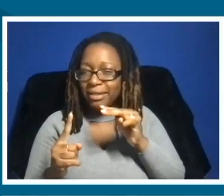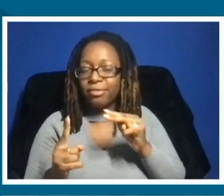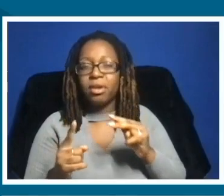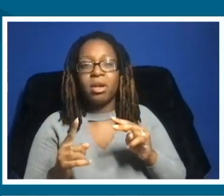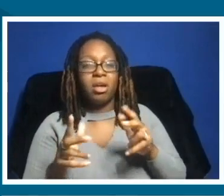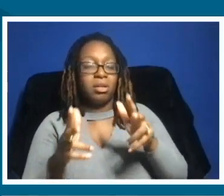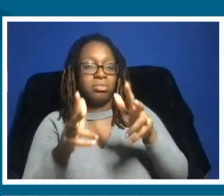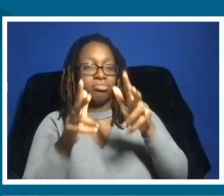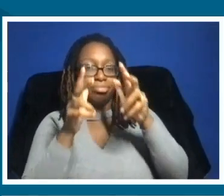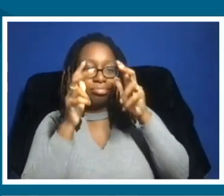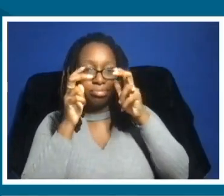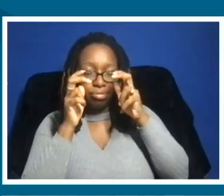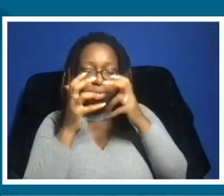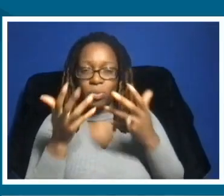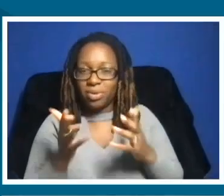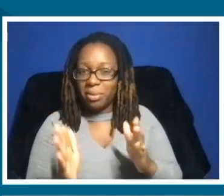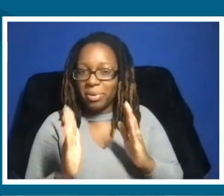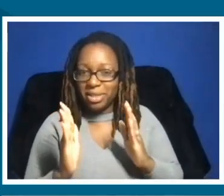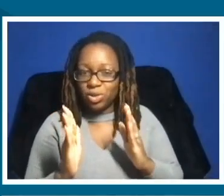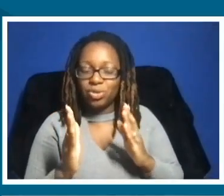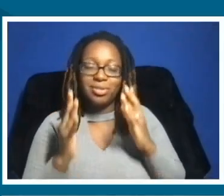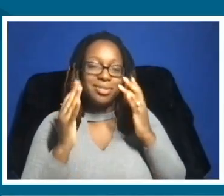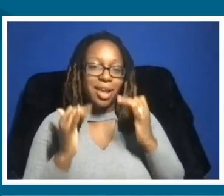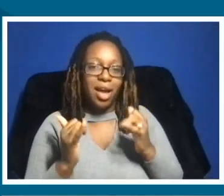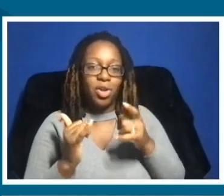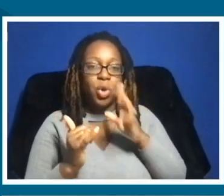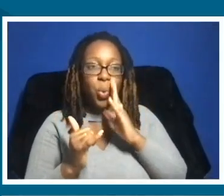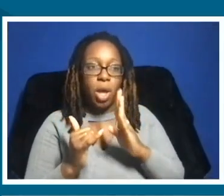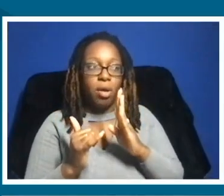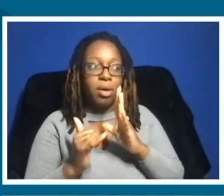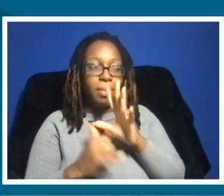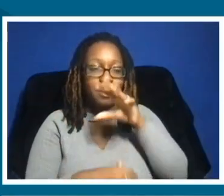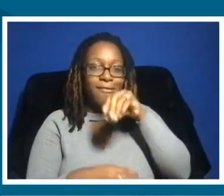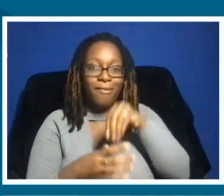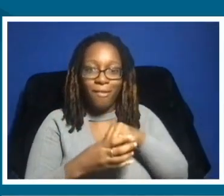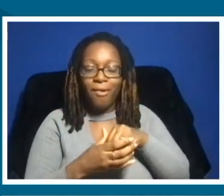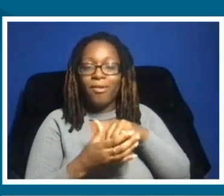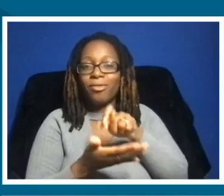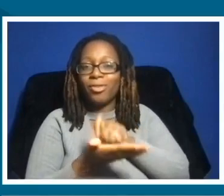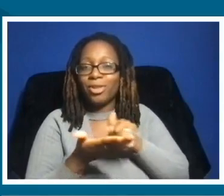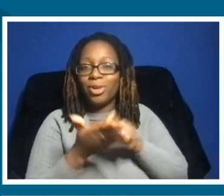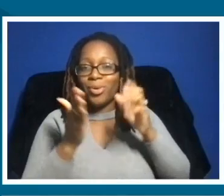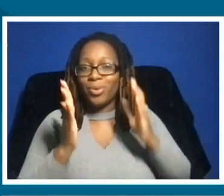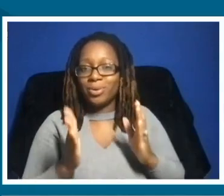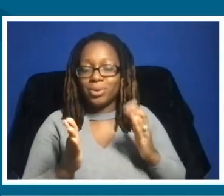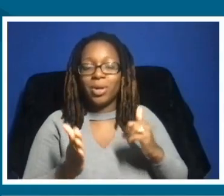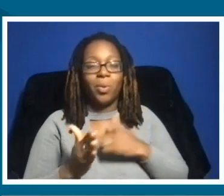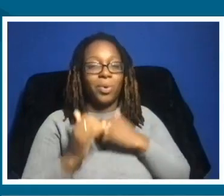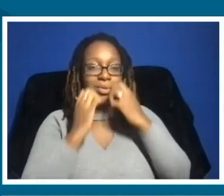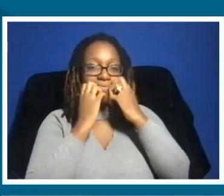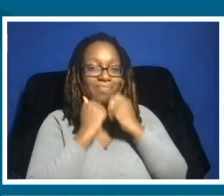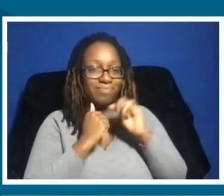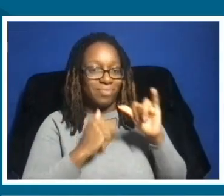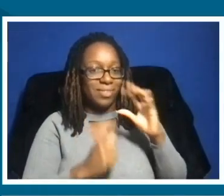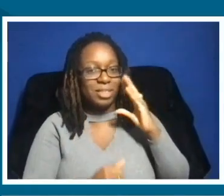this in the author's chair and that is something that we really valued about